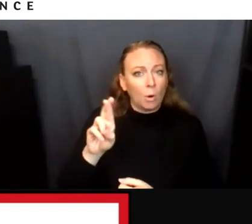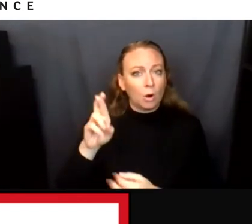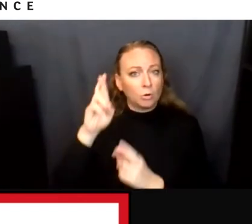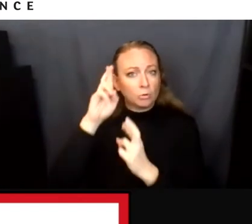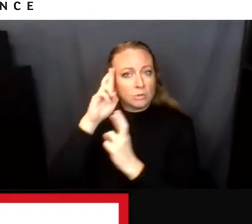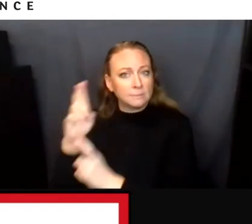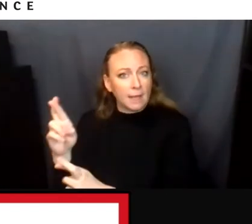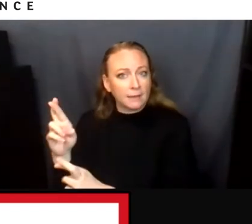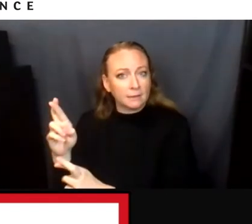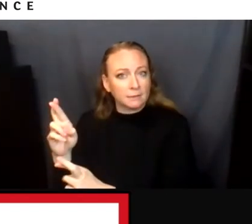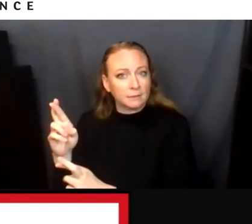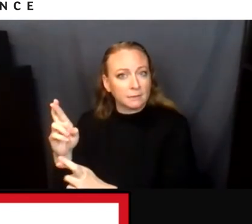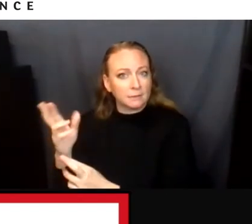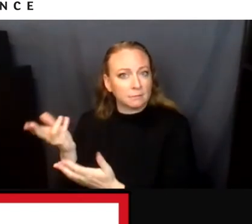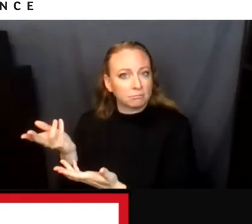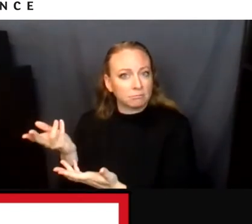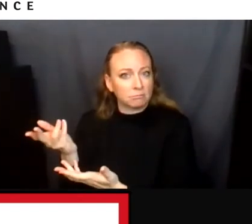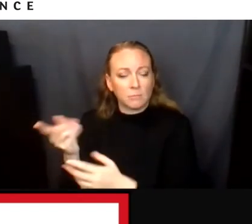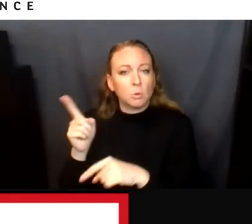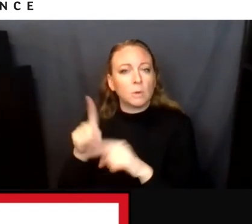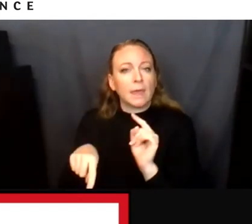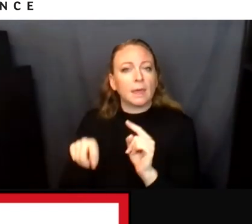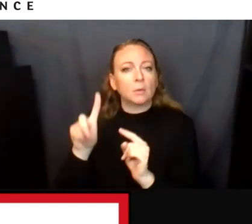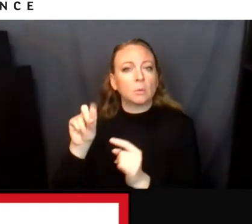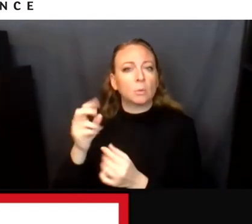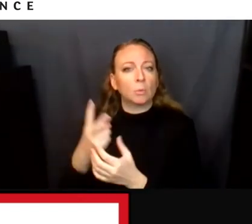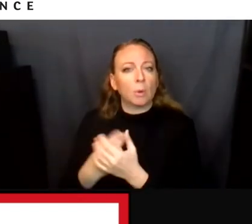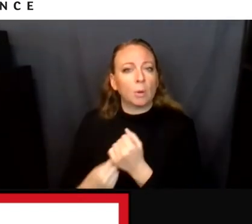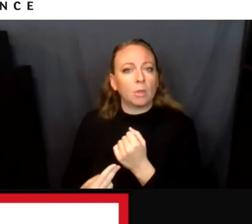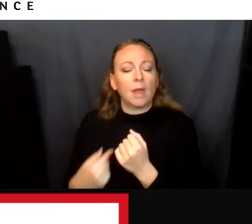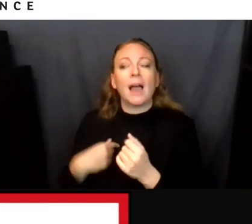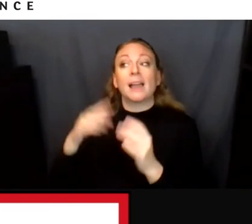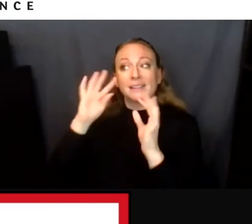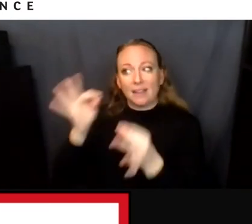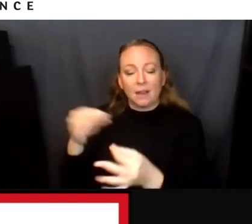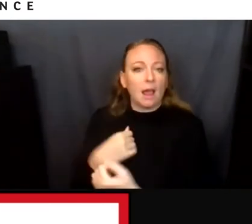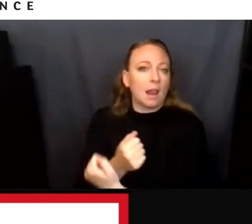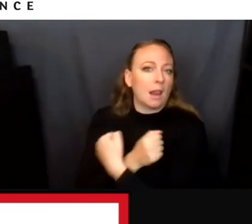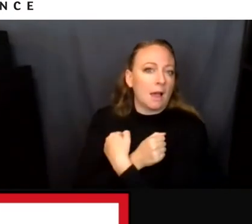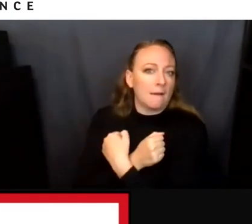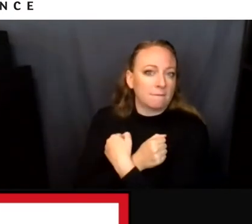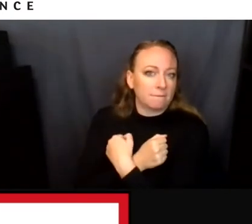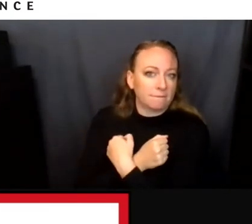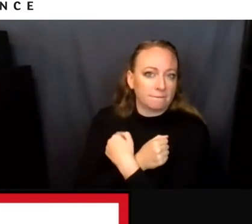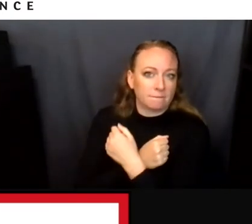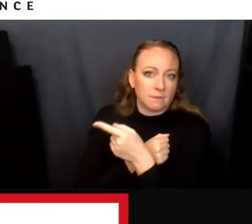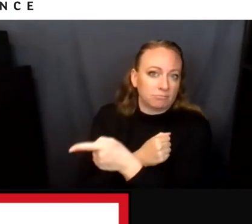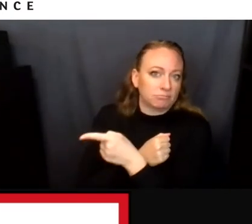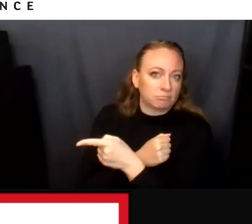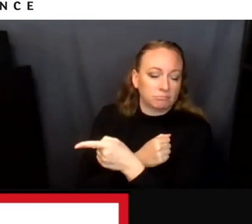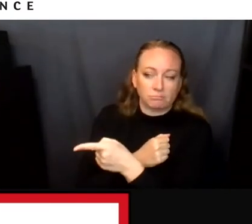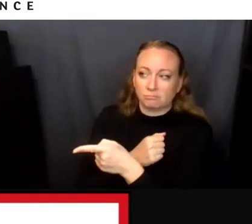And I decided that I loved her because everything that she did was out of love